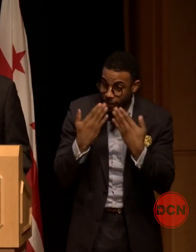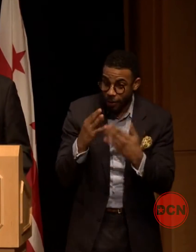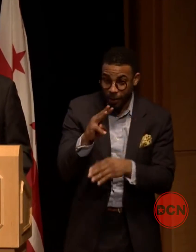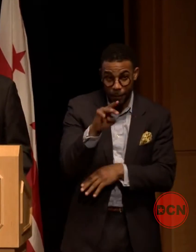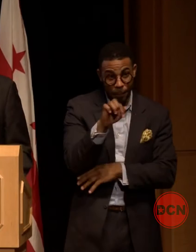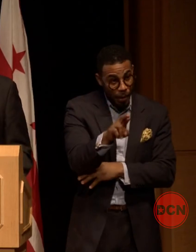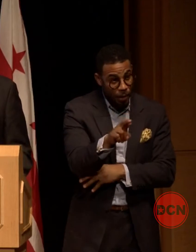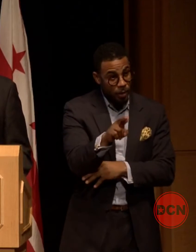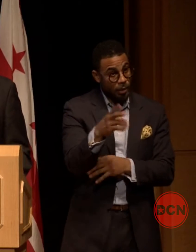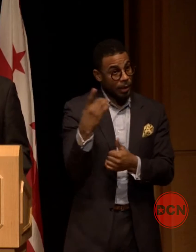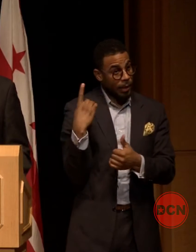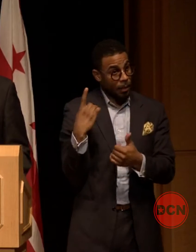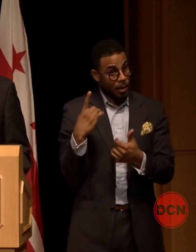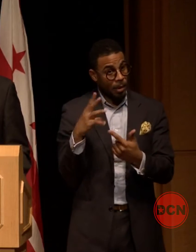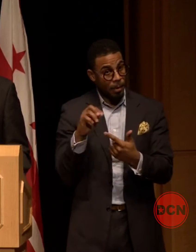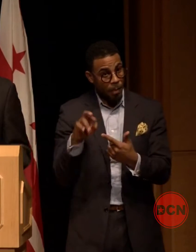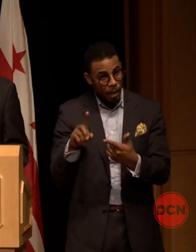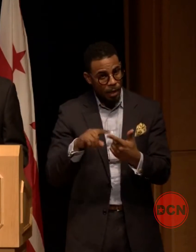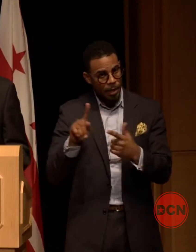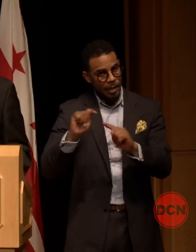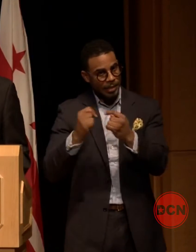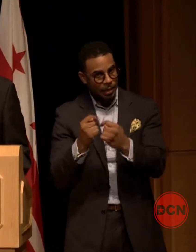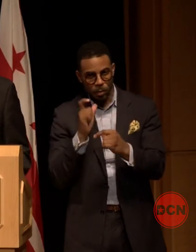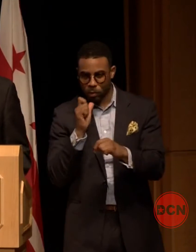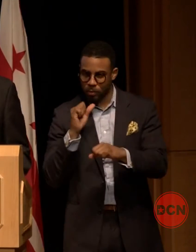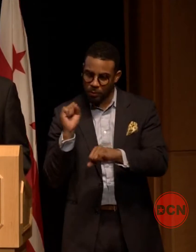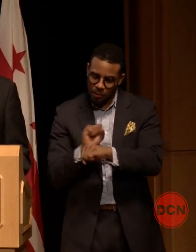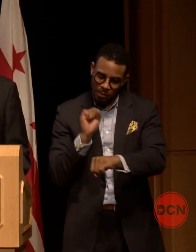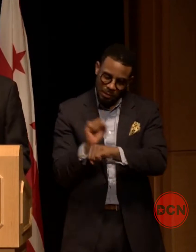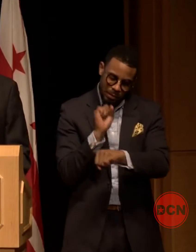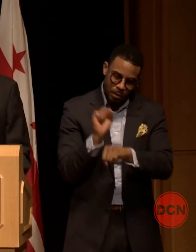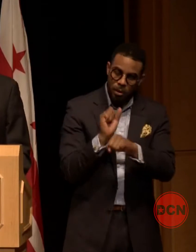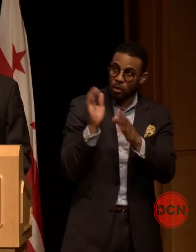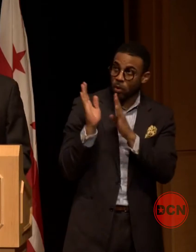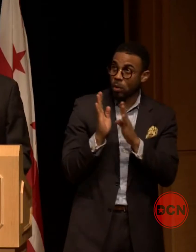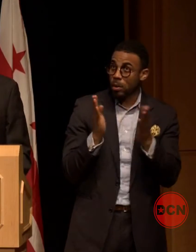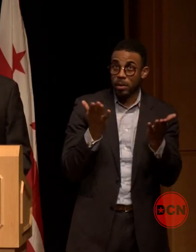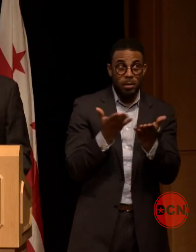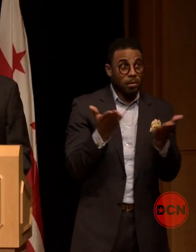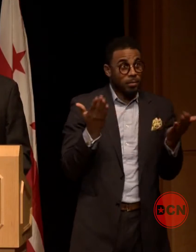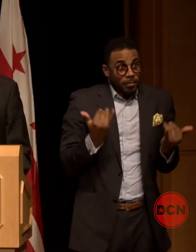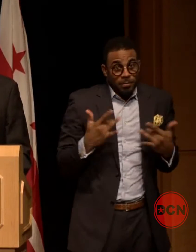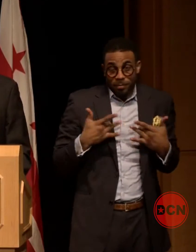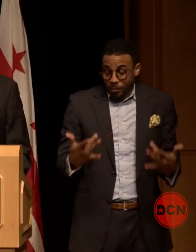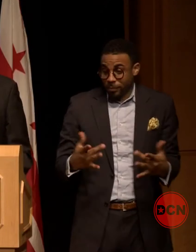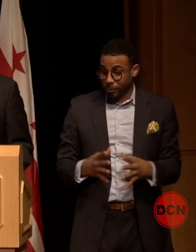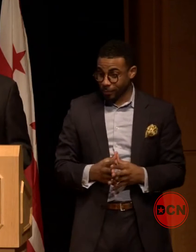MAYOR, THE DEPUTY MAYOR AND THEIR TEAMS WHO HAVE PUT IN SO MUCH HARD WORK TO ORGANIZE TODAY'S EVENT.